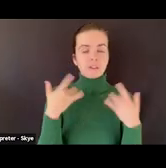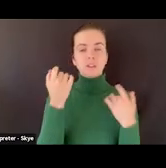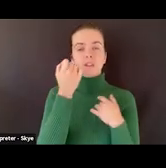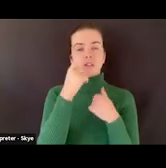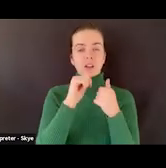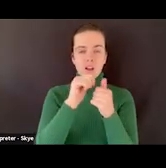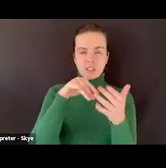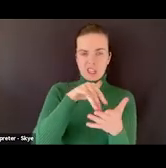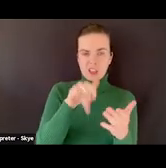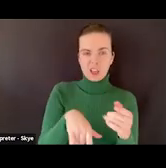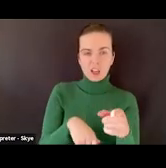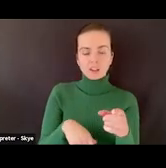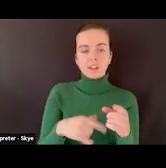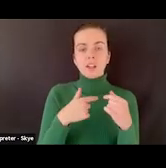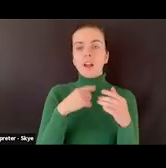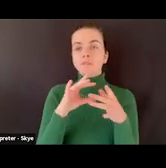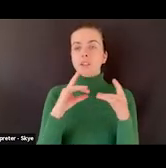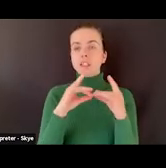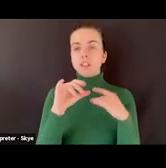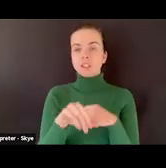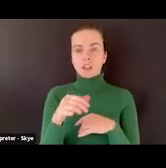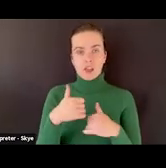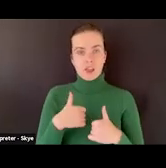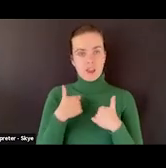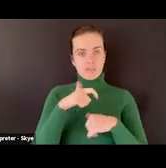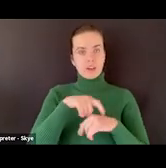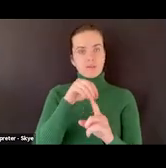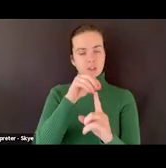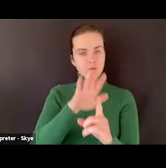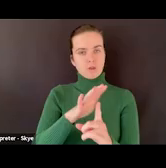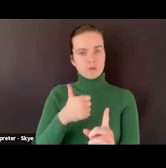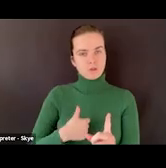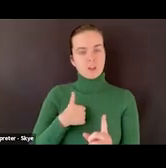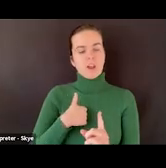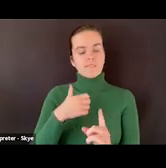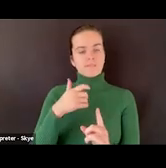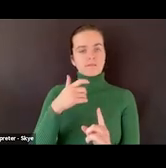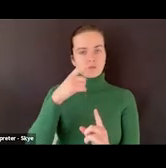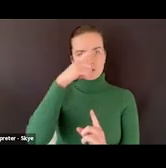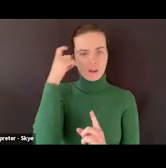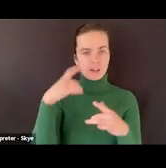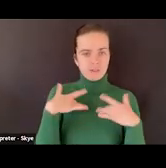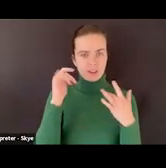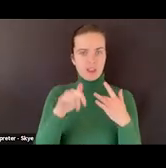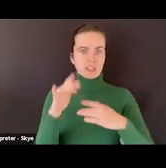studied this is, I had mentioned that lifetime exposure to traumatic events, that is a scale that